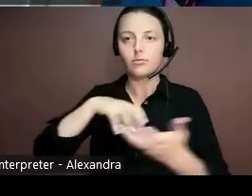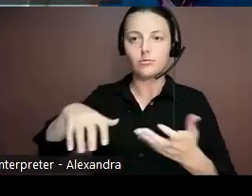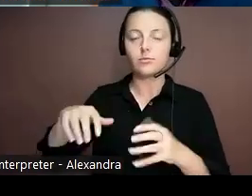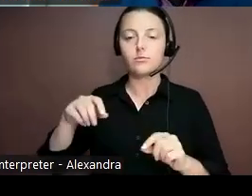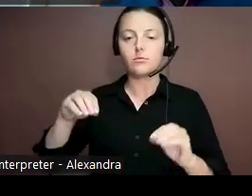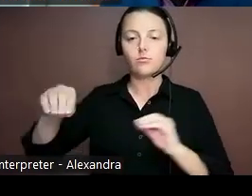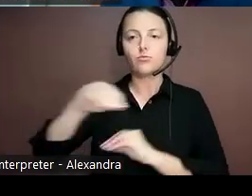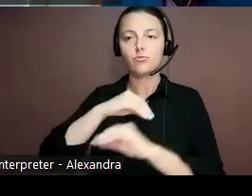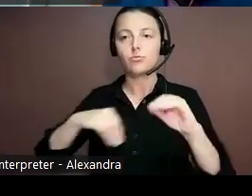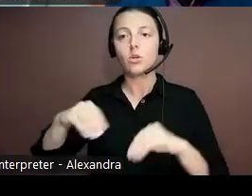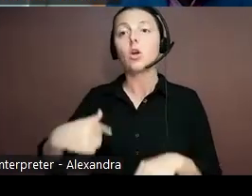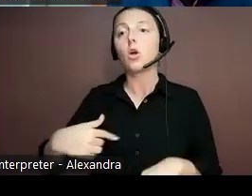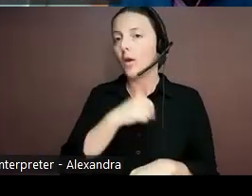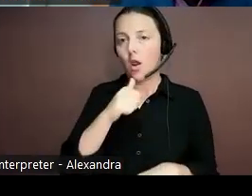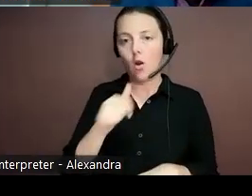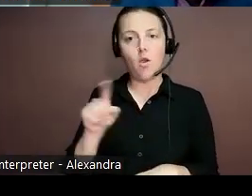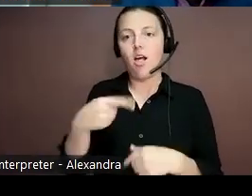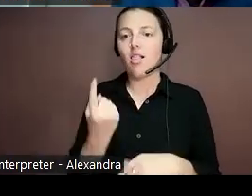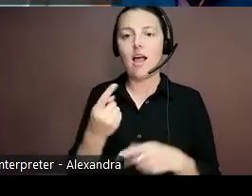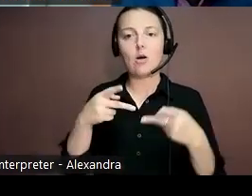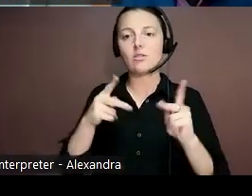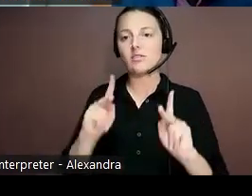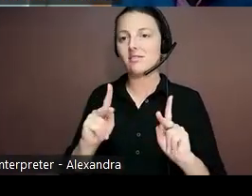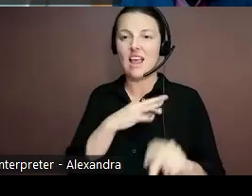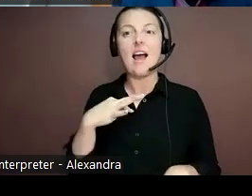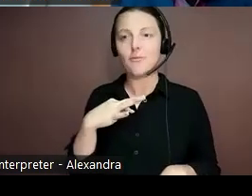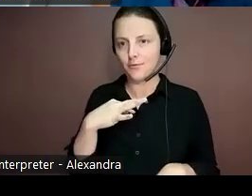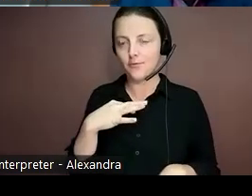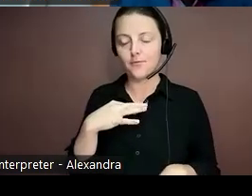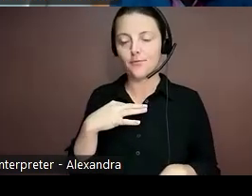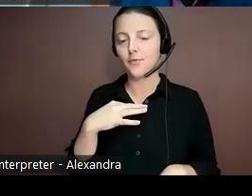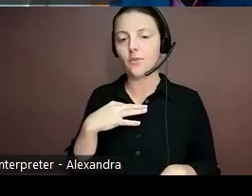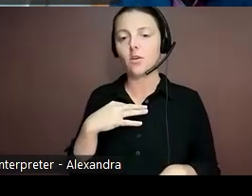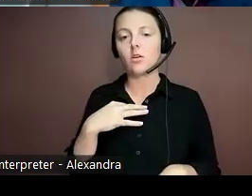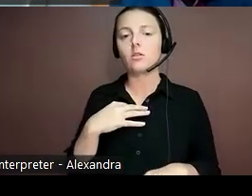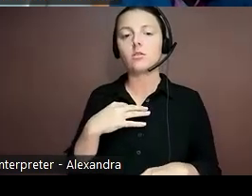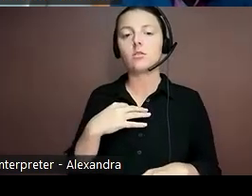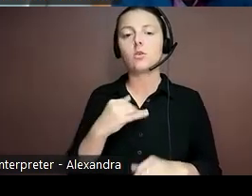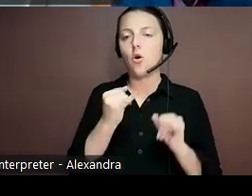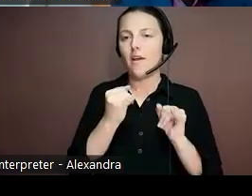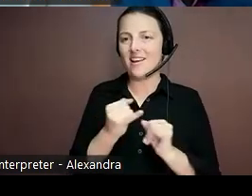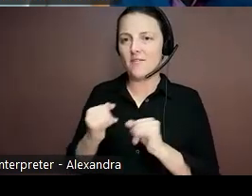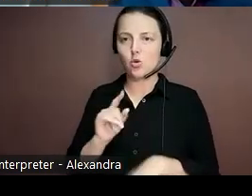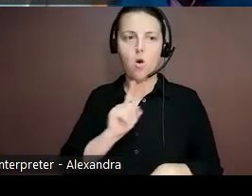rounds individually there are no individual rounds in the PQ Q we round as a team. Okay. And one of